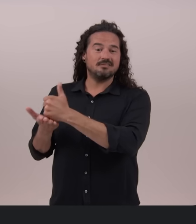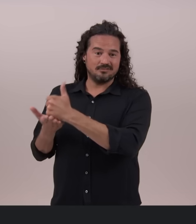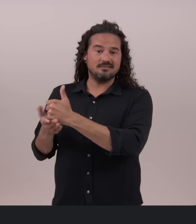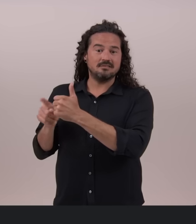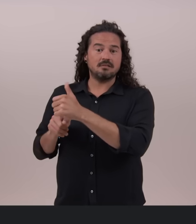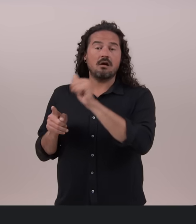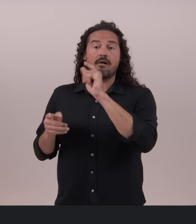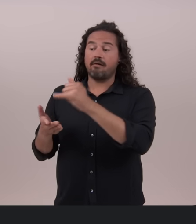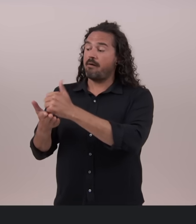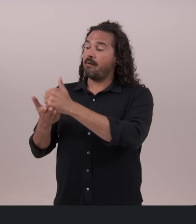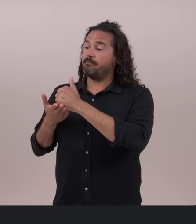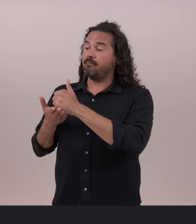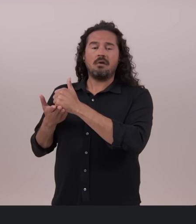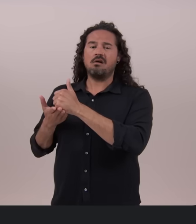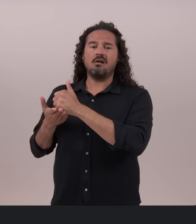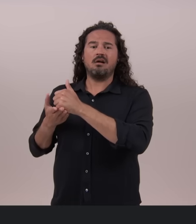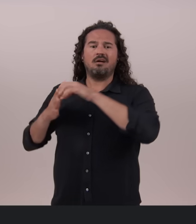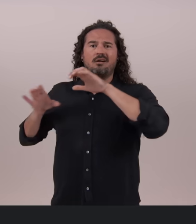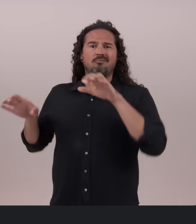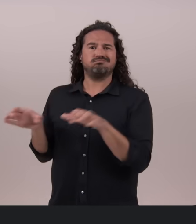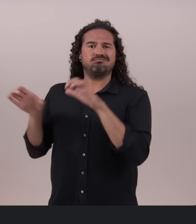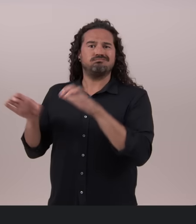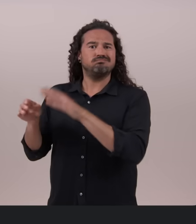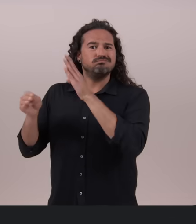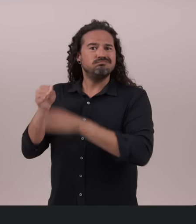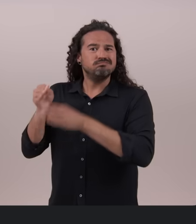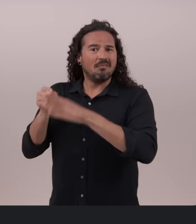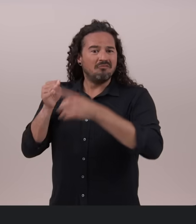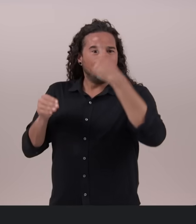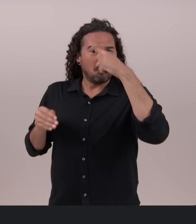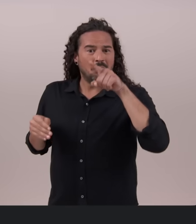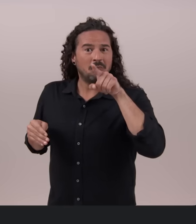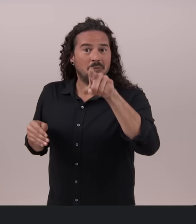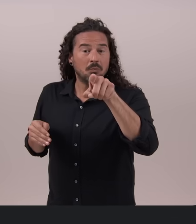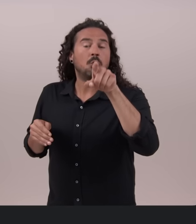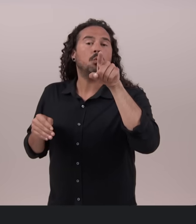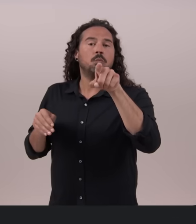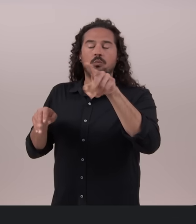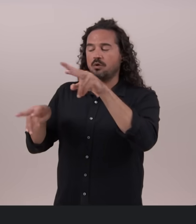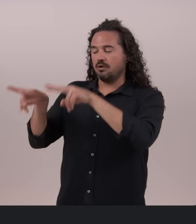to agents that help you get stuff done under your direction and faster.